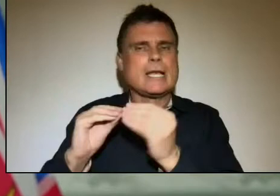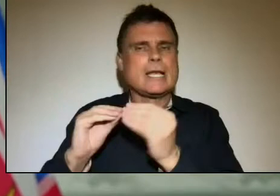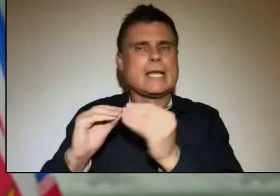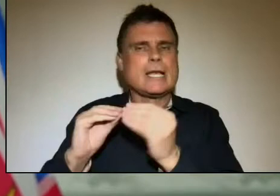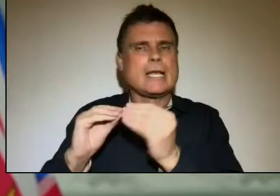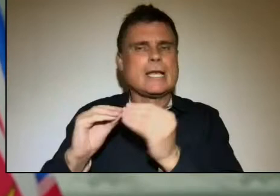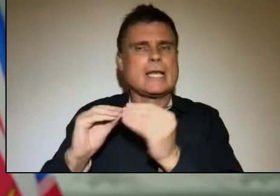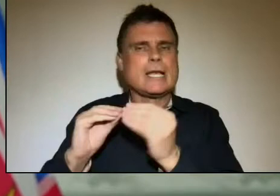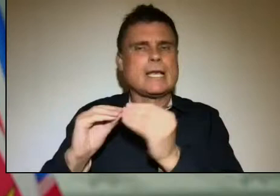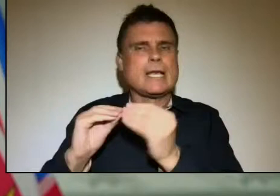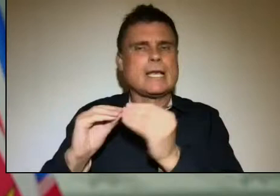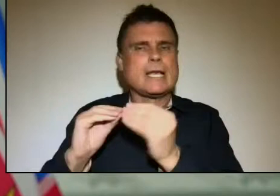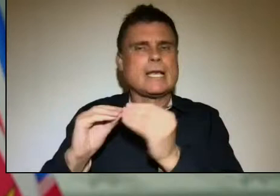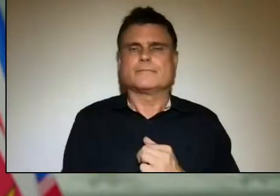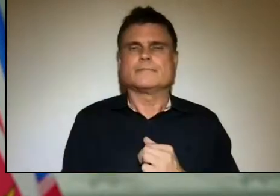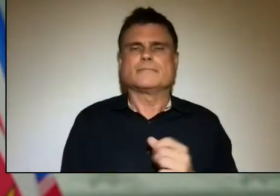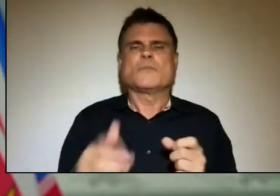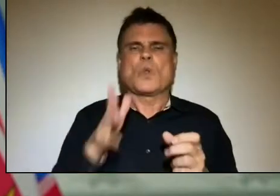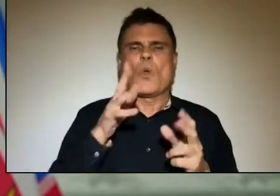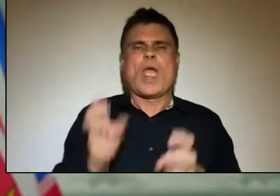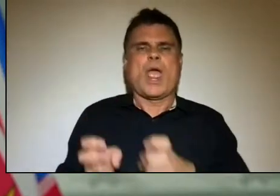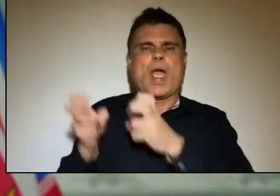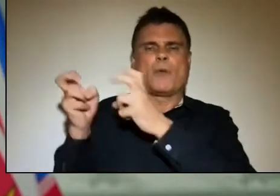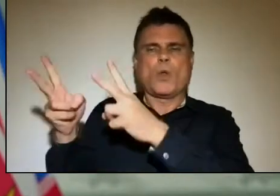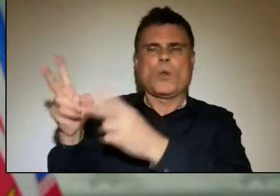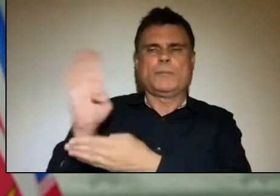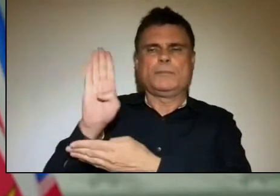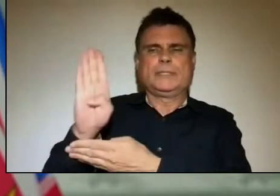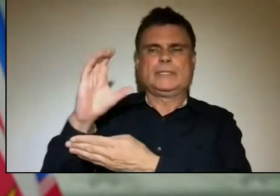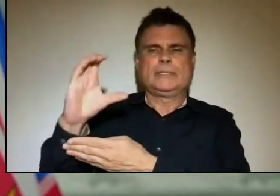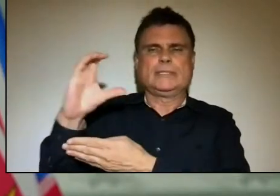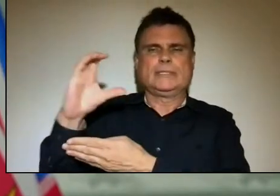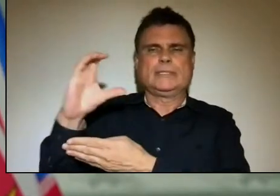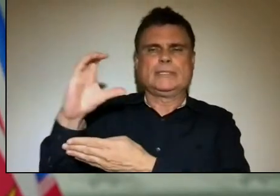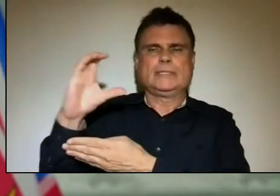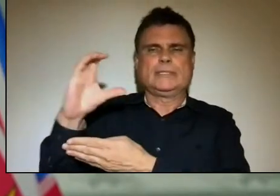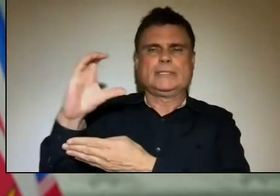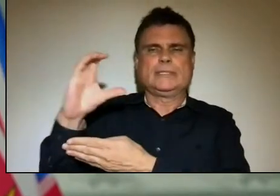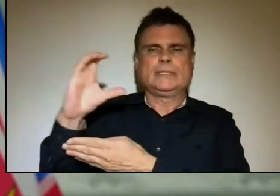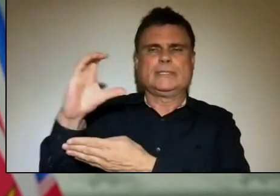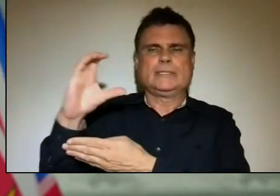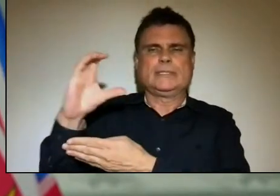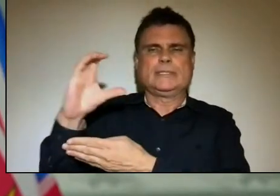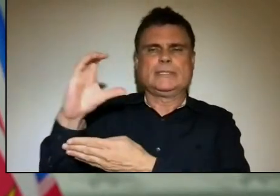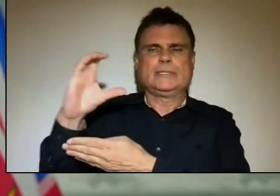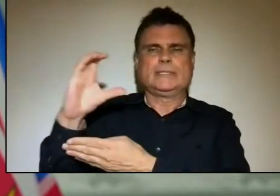confirmed numbers will be posted in our statement later today but